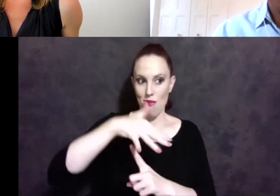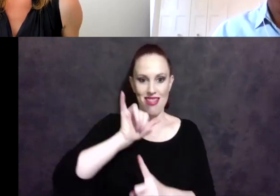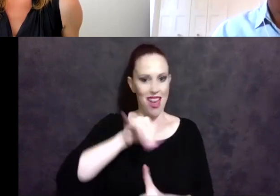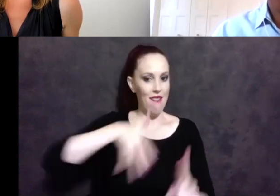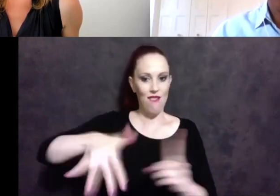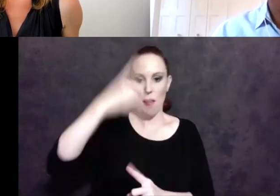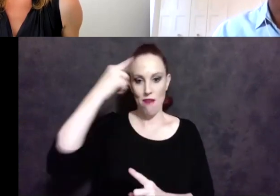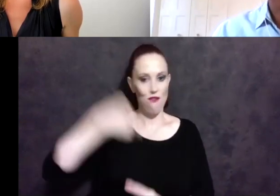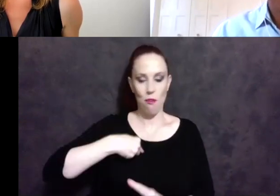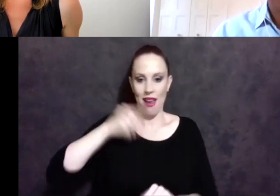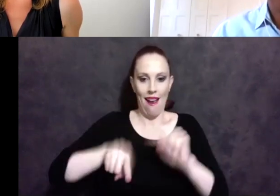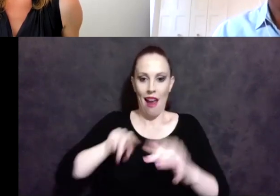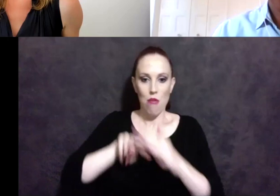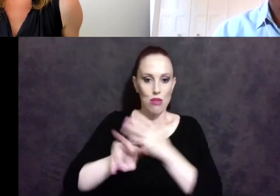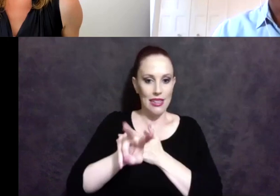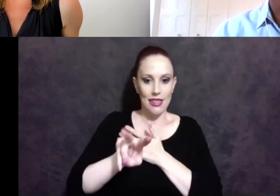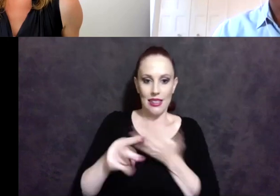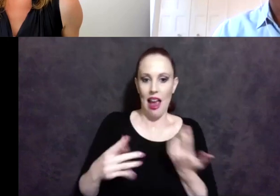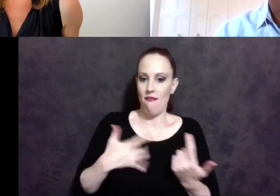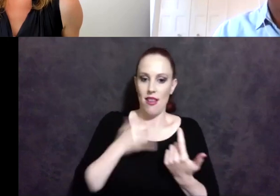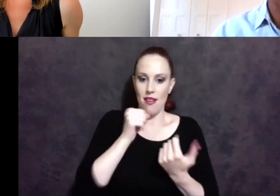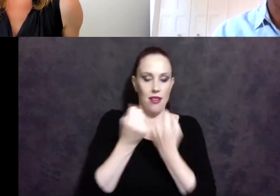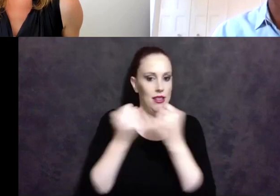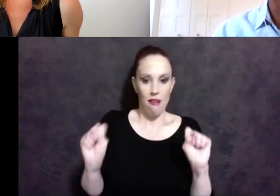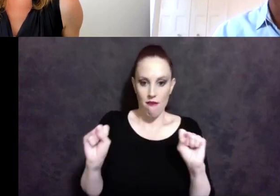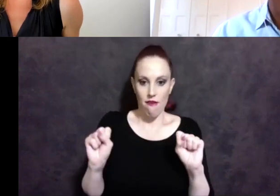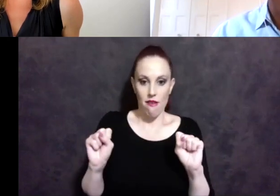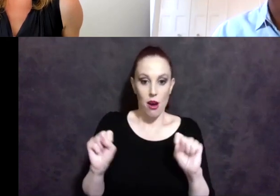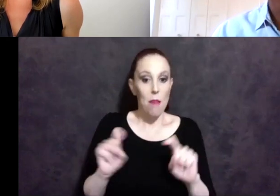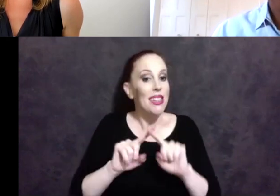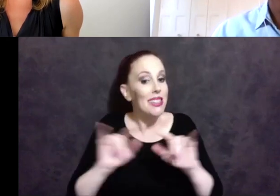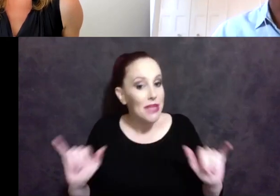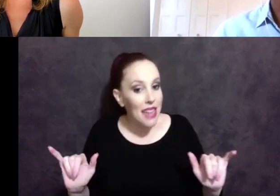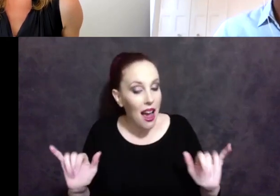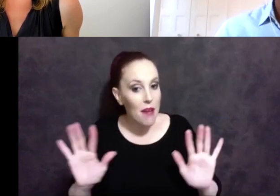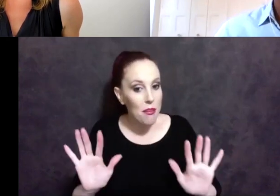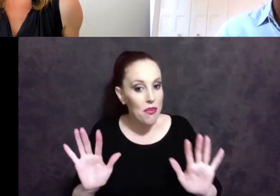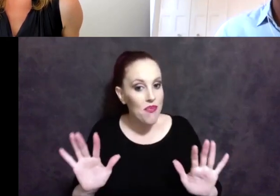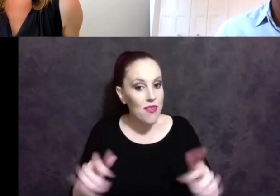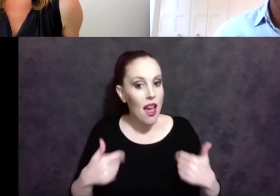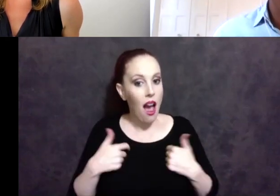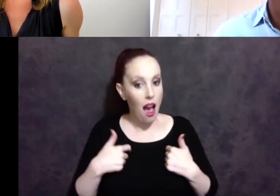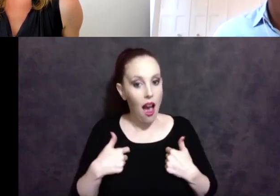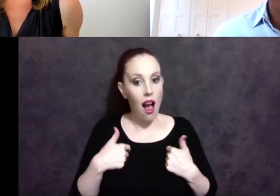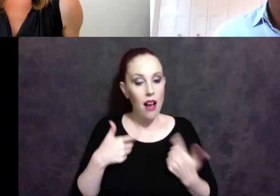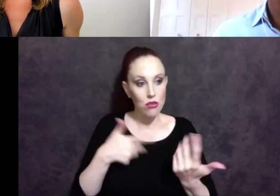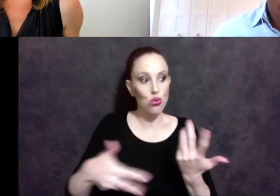therefore didn't feel safe. However, at the same time, I was socialized to assume whiteness